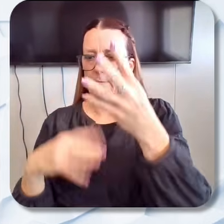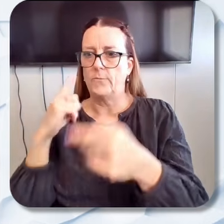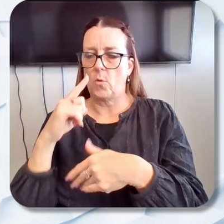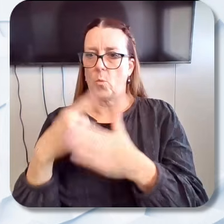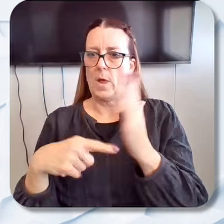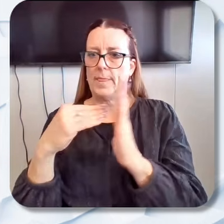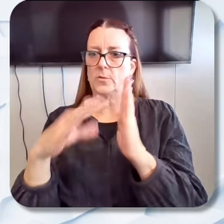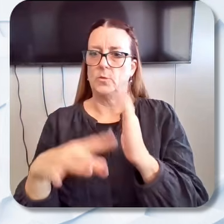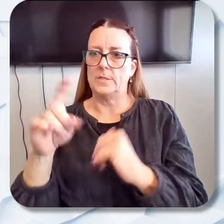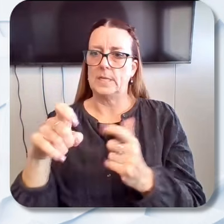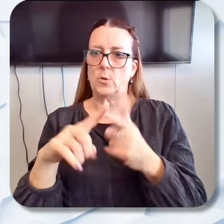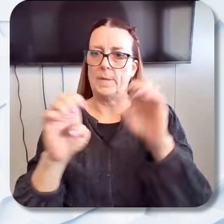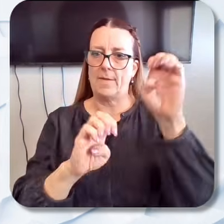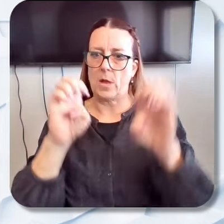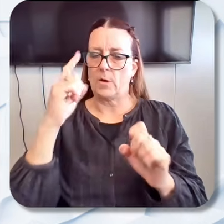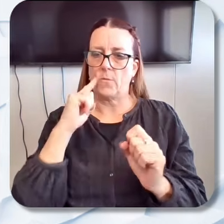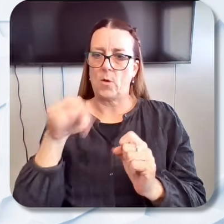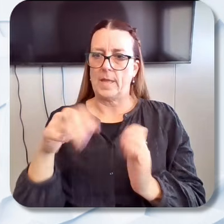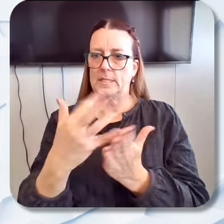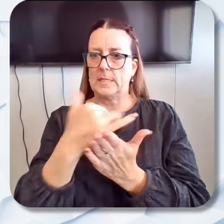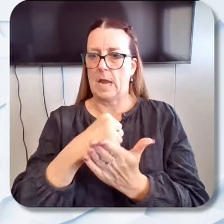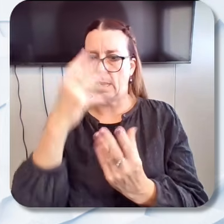need to be evaluated for this data collection.